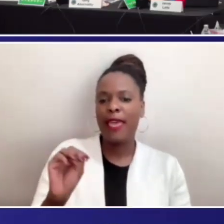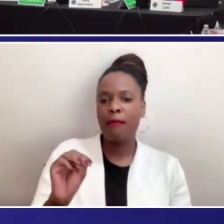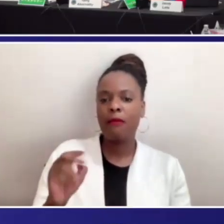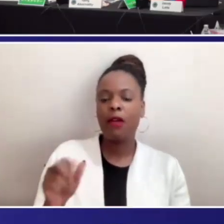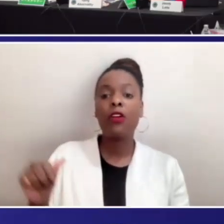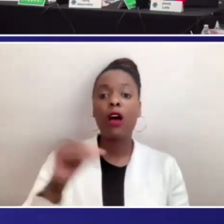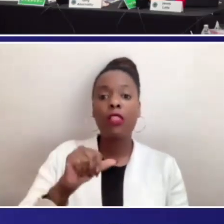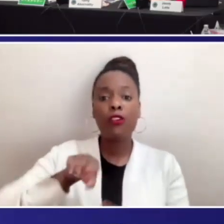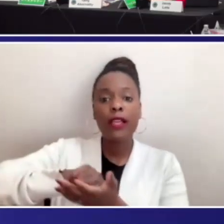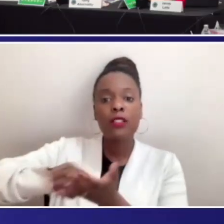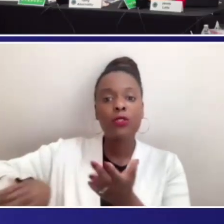The professional student definition was in